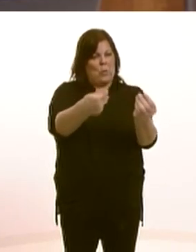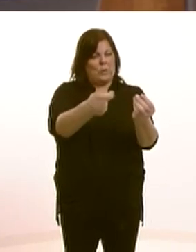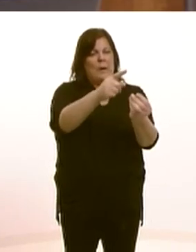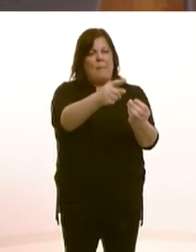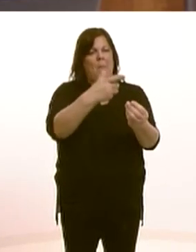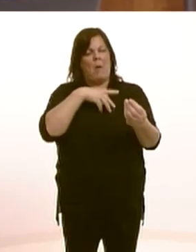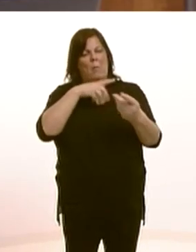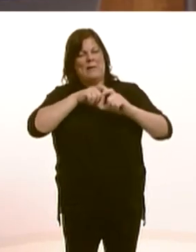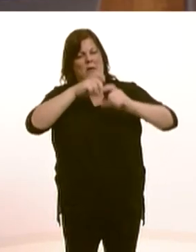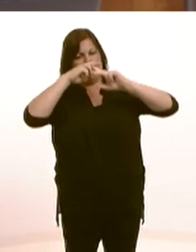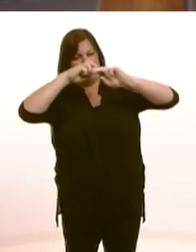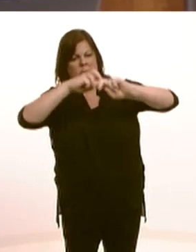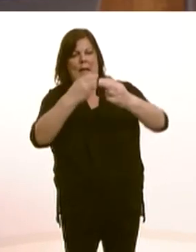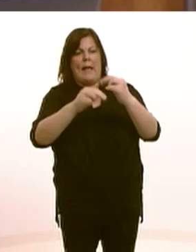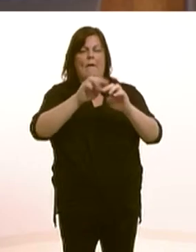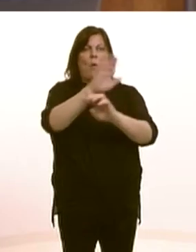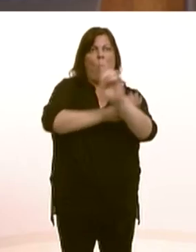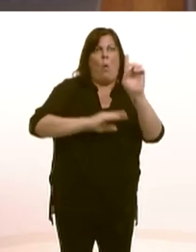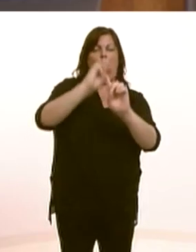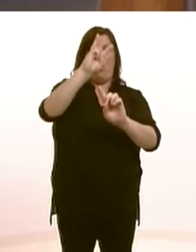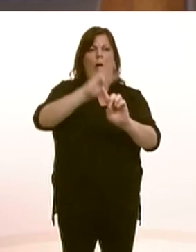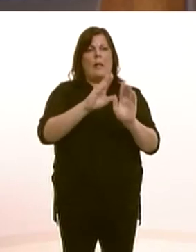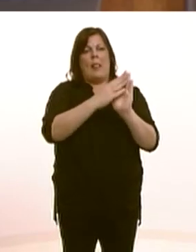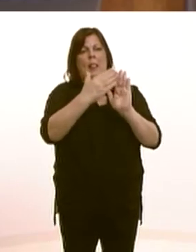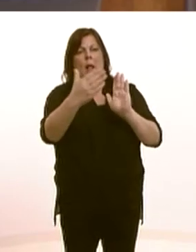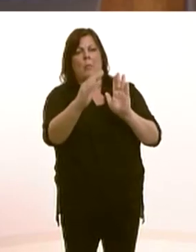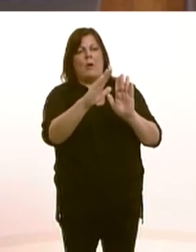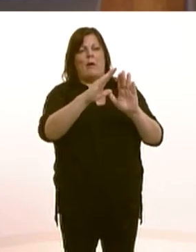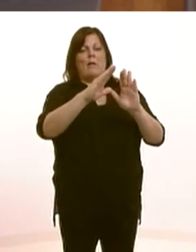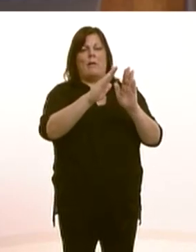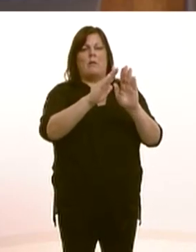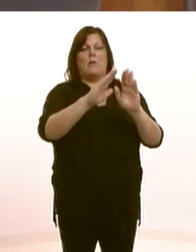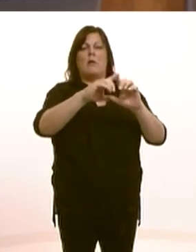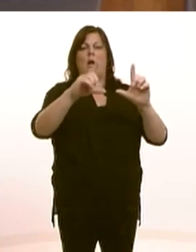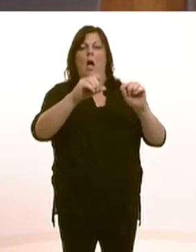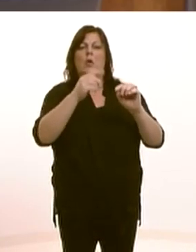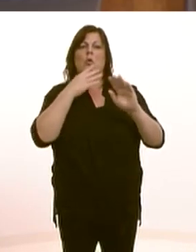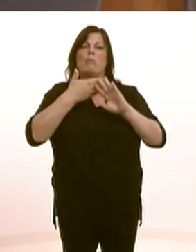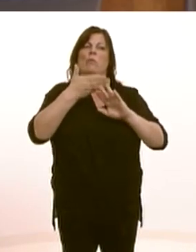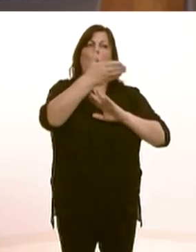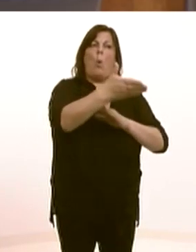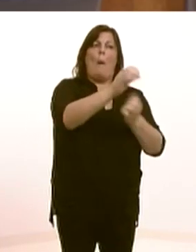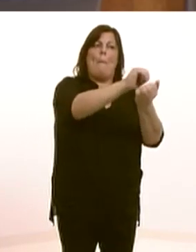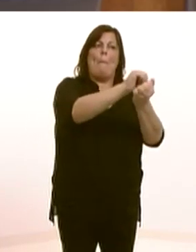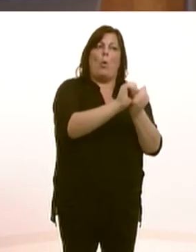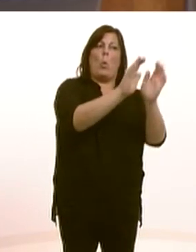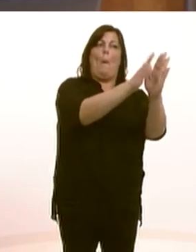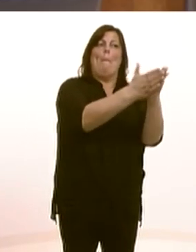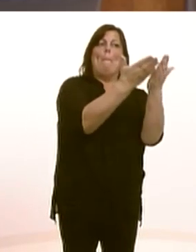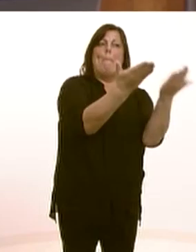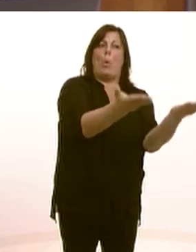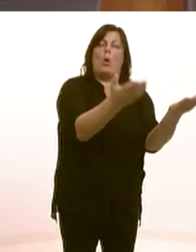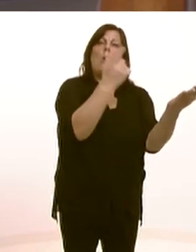at to see whether an all-Wales library card to borrow physically would be workable. I suppose from the local authorityís point of view, they would be concerned, if they